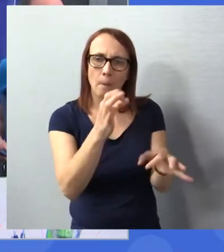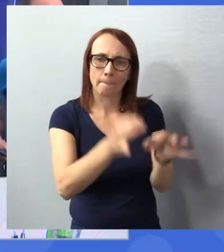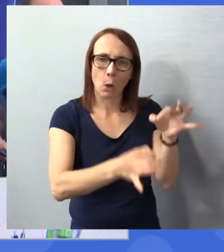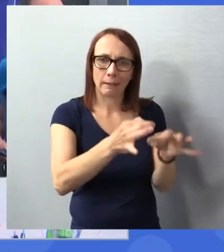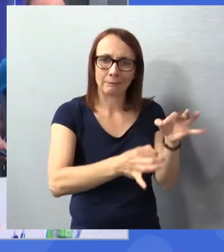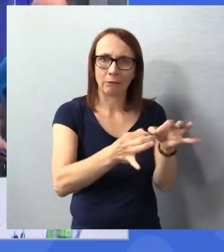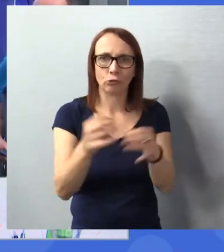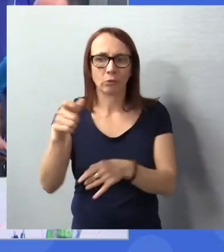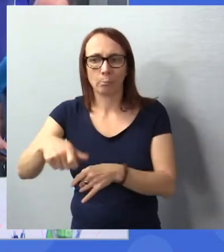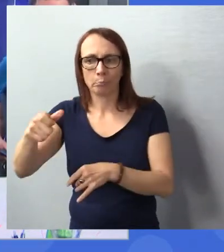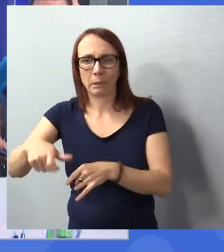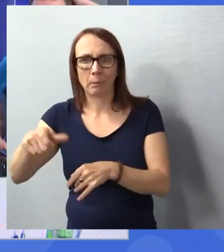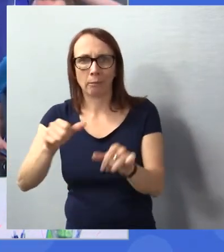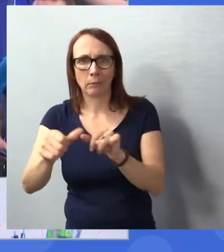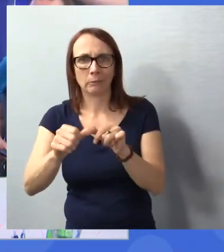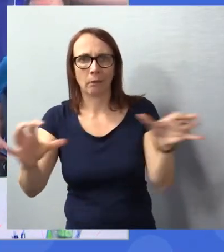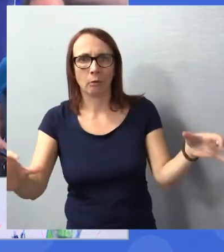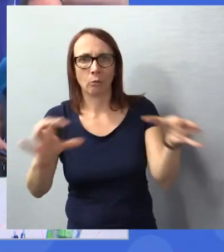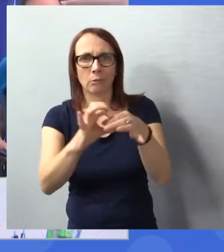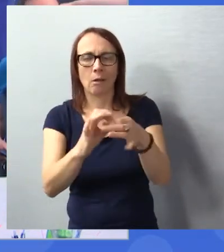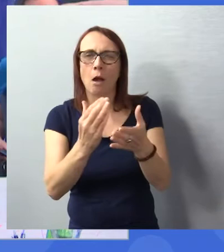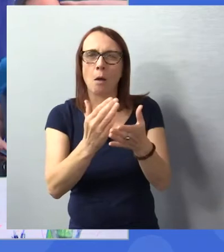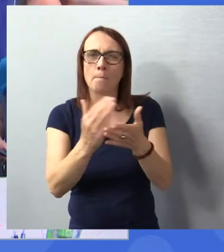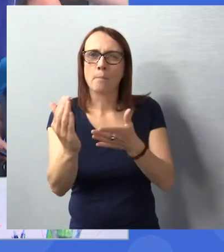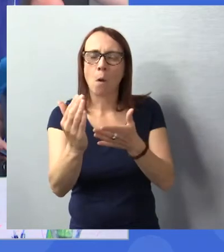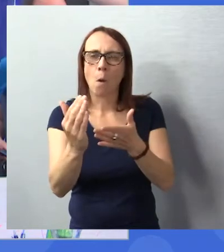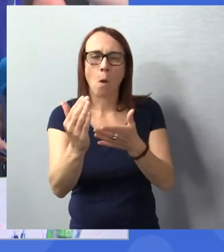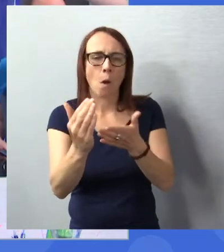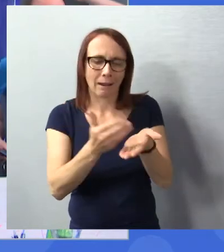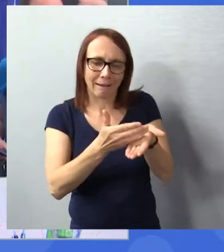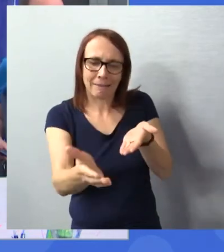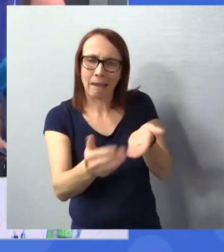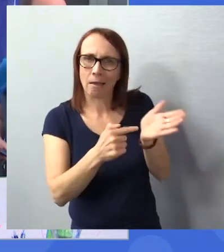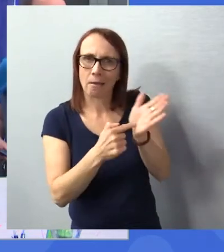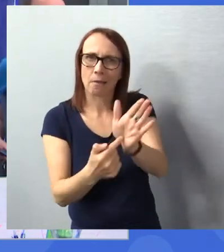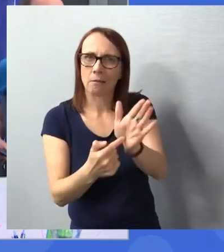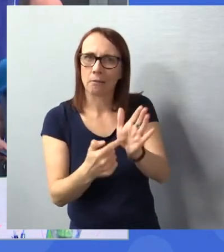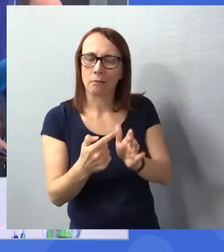public and most transparency and what we mean by that as the politicians are fine